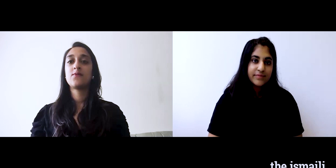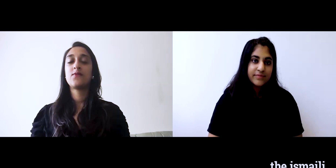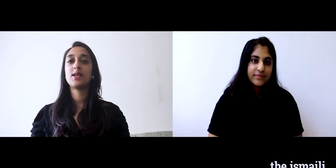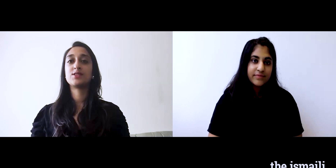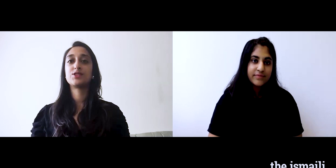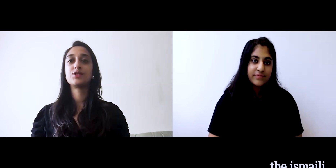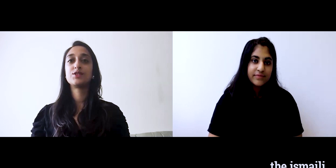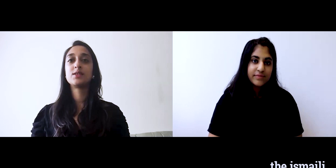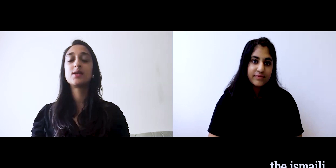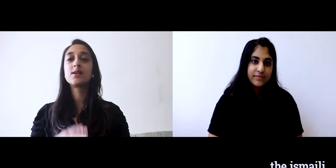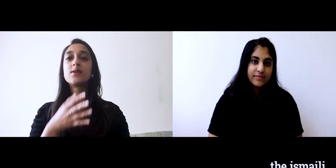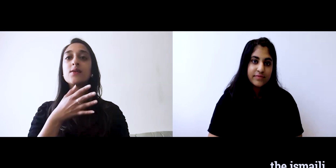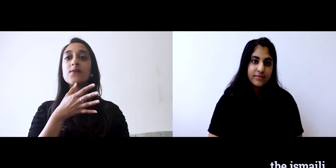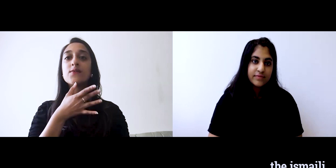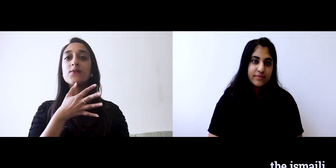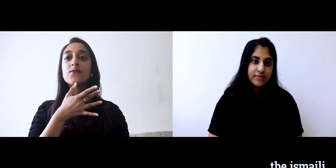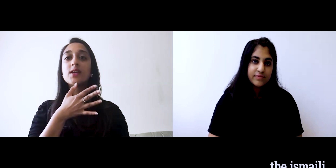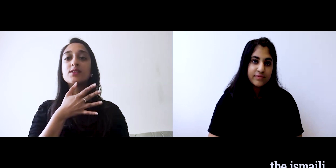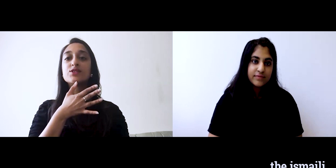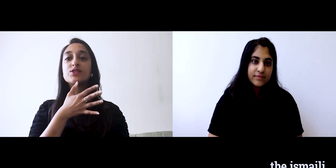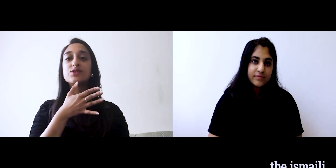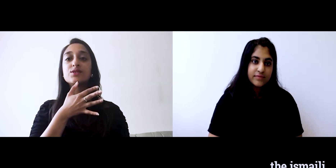Fish